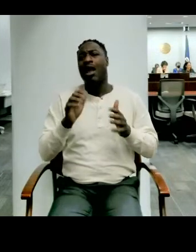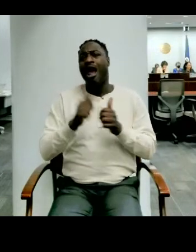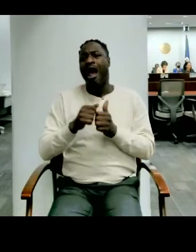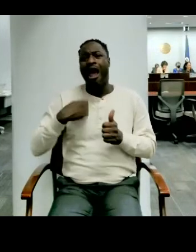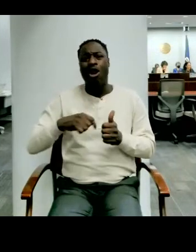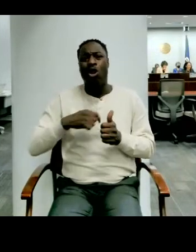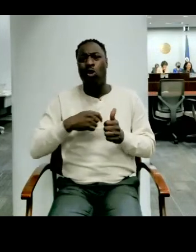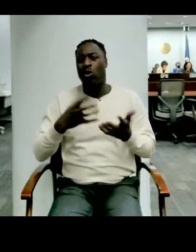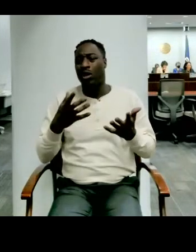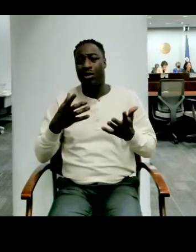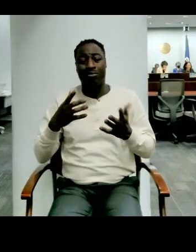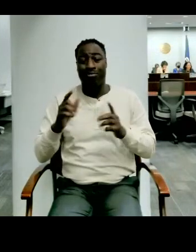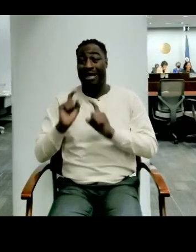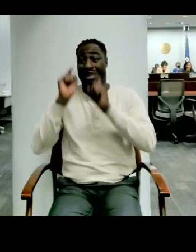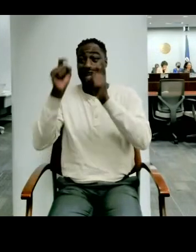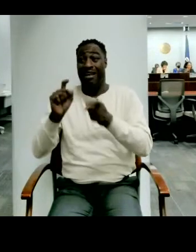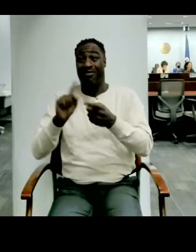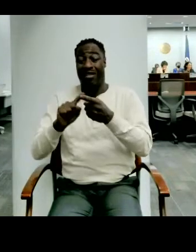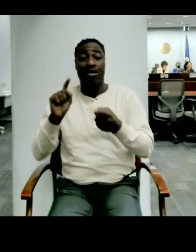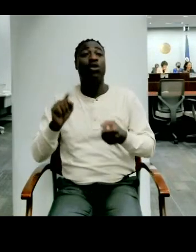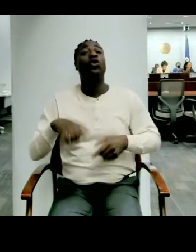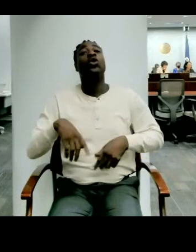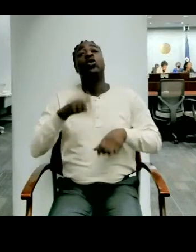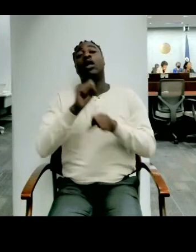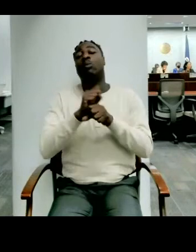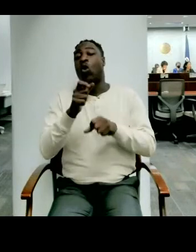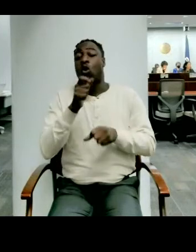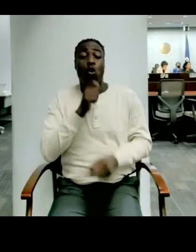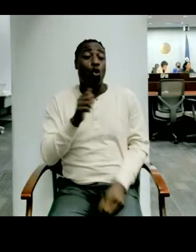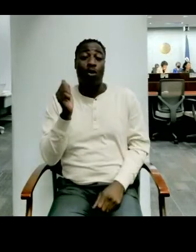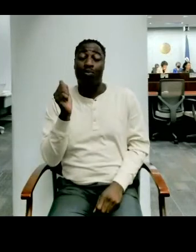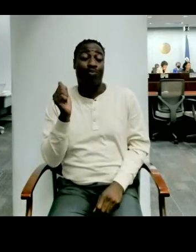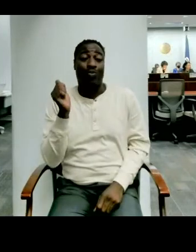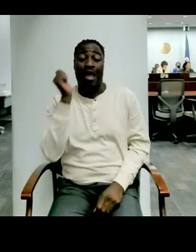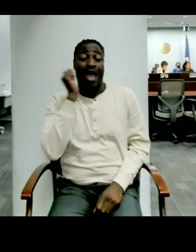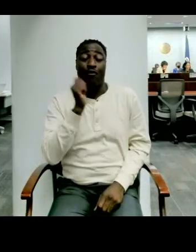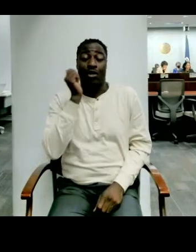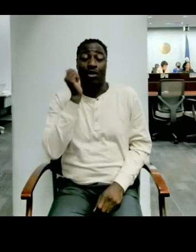who may be just going day-to-day and really are terrified to report to us.